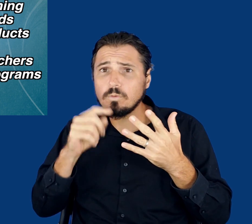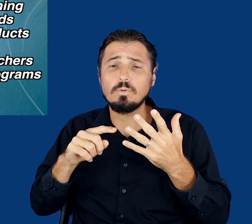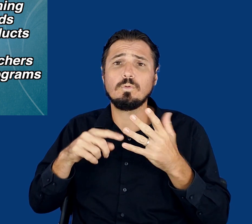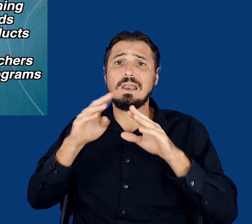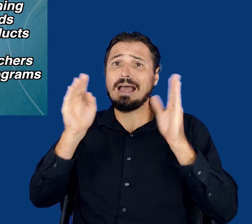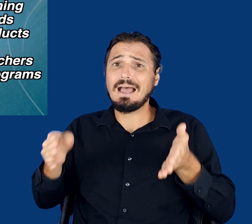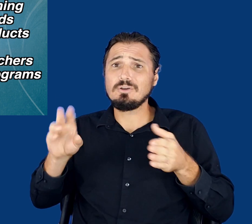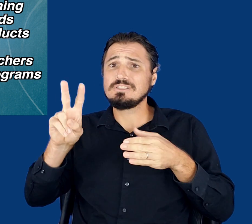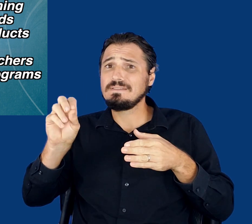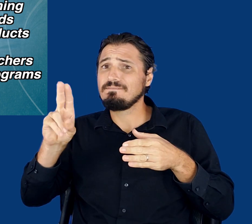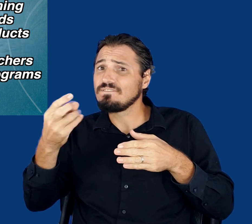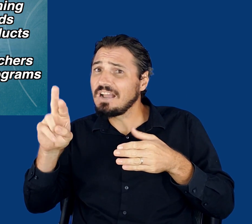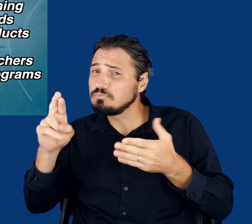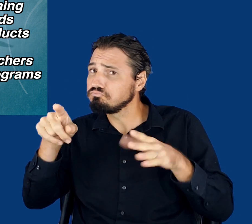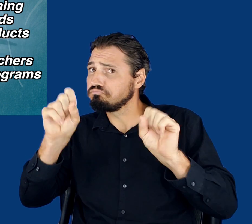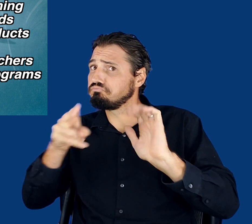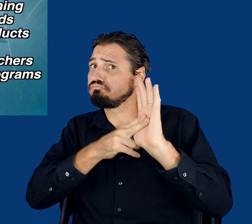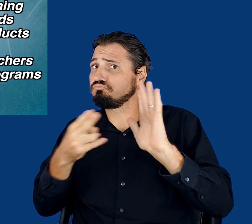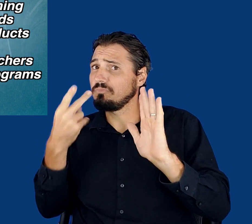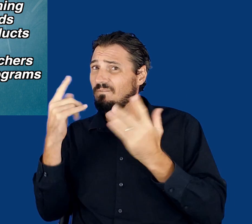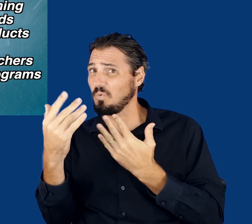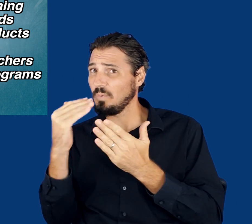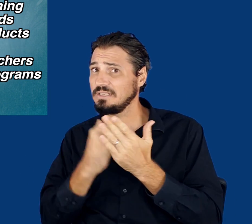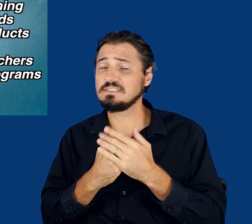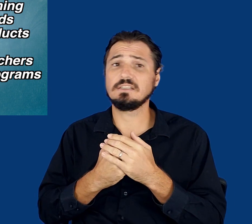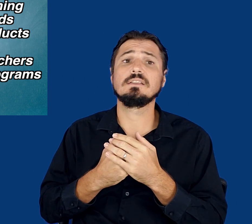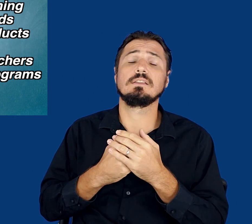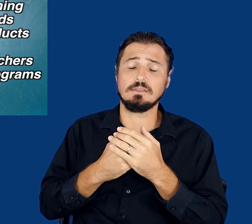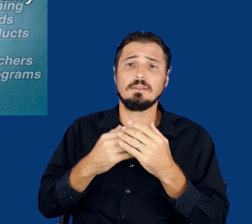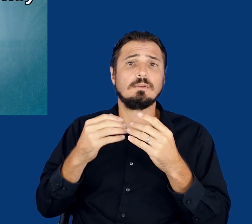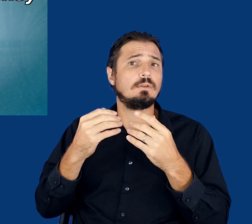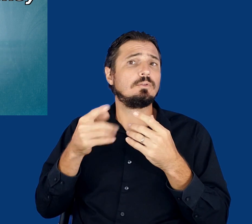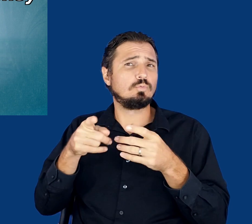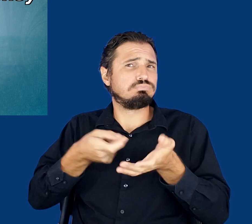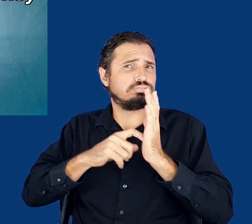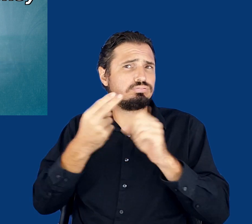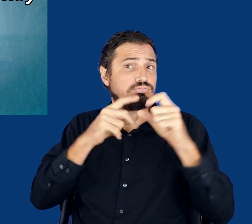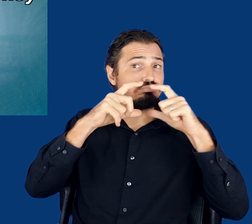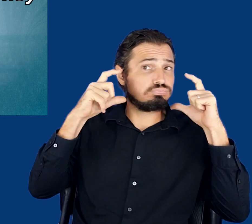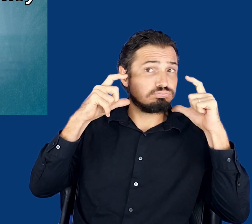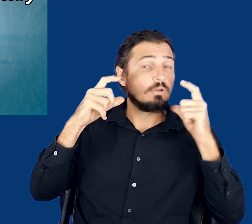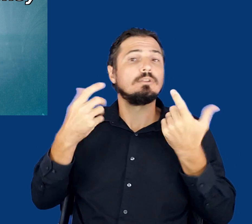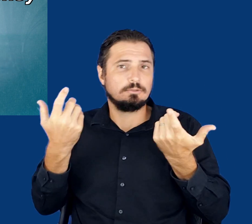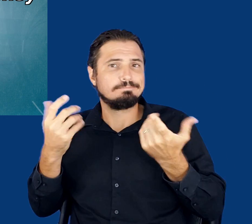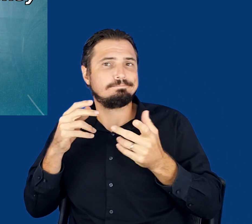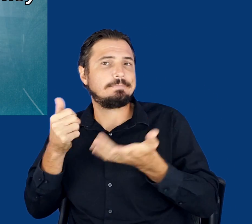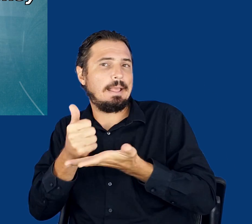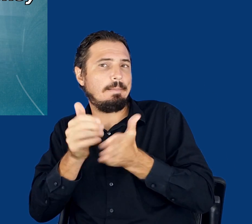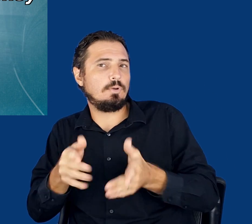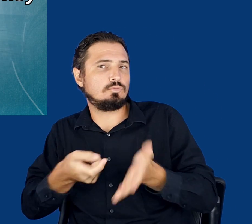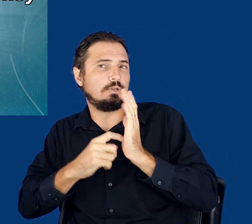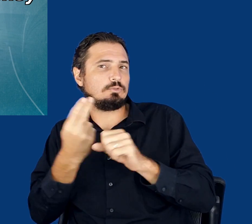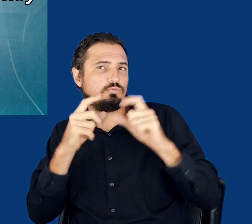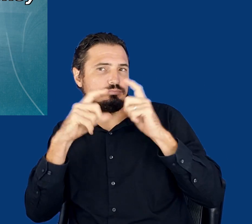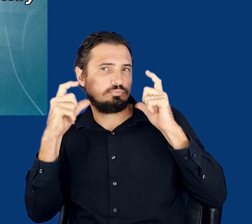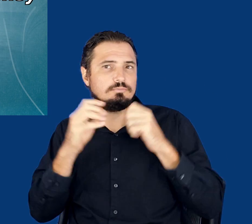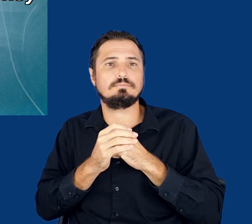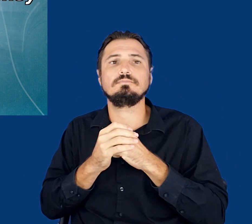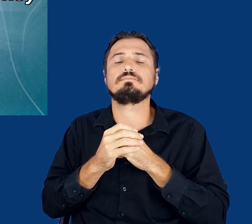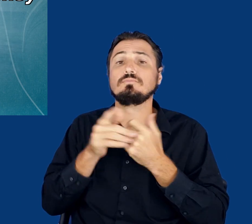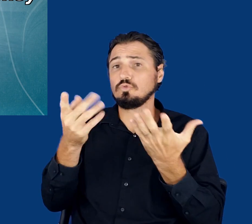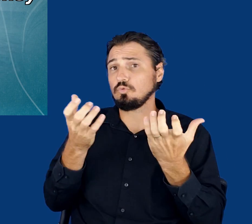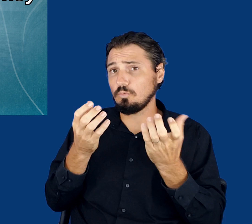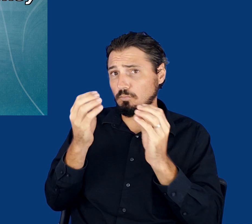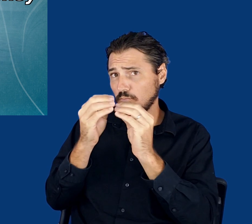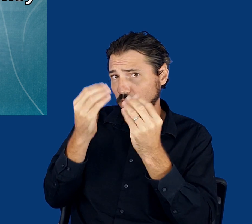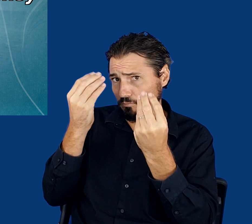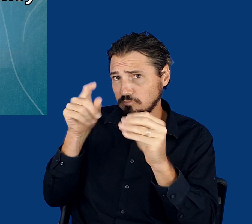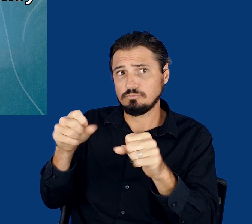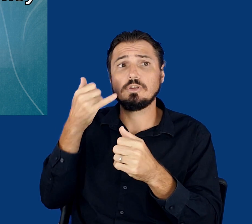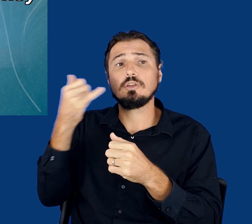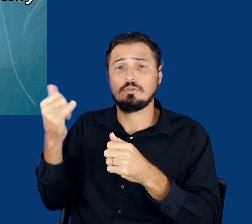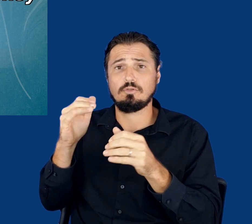pass programs. Face coverings will be required by agency officials as well as clients. For more information please call the Kaua‘i County Housing Agency homeless coordinator at